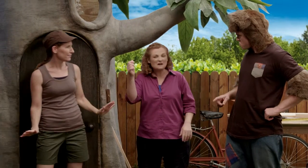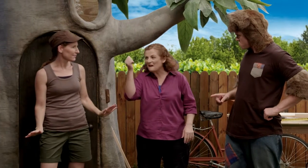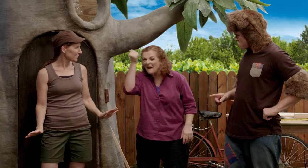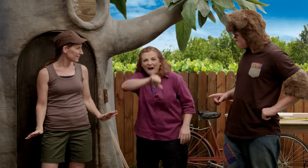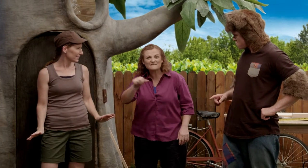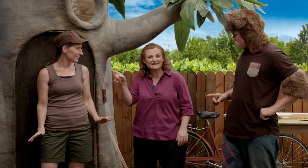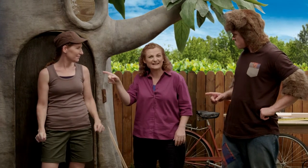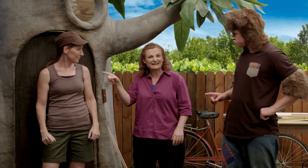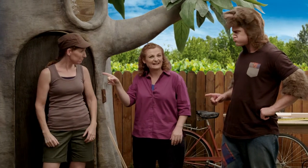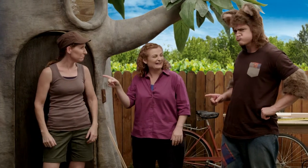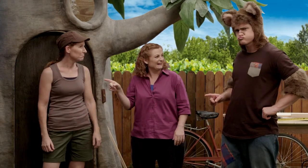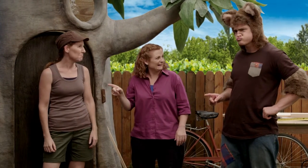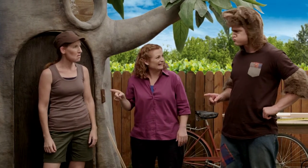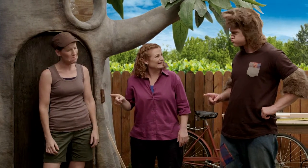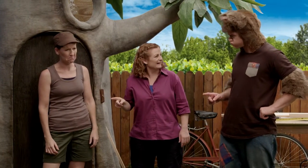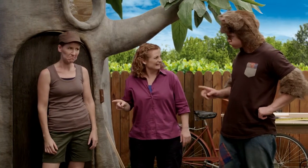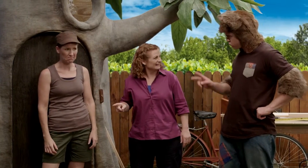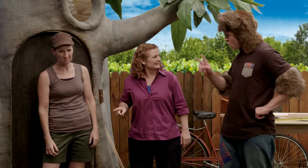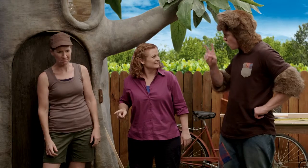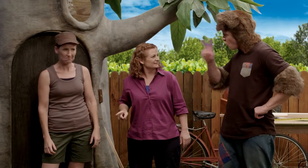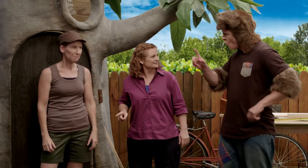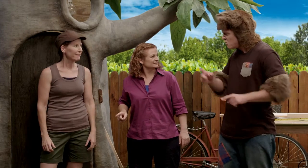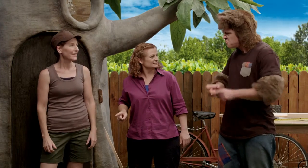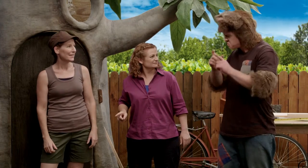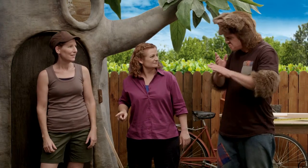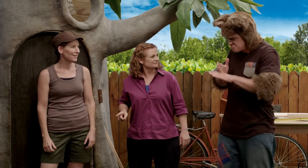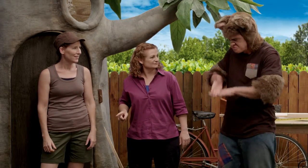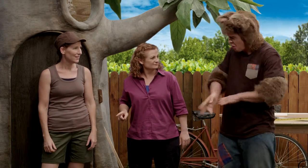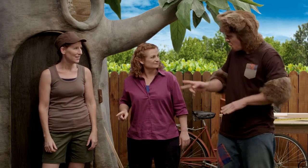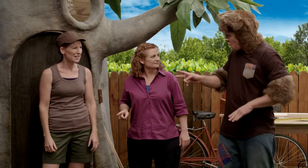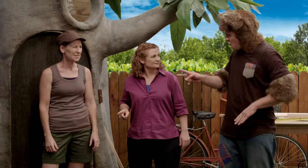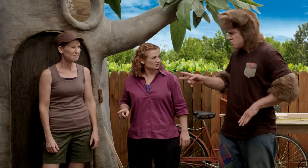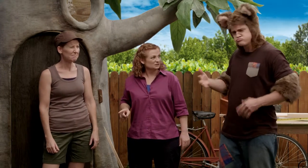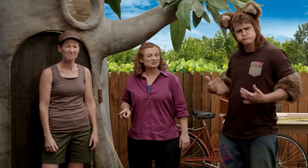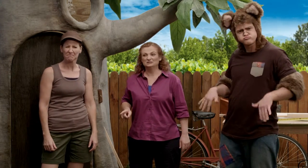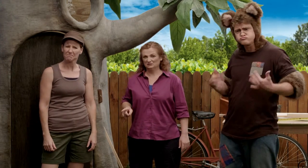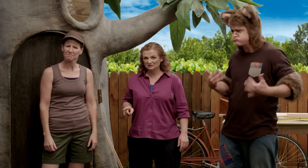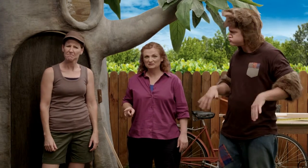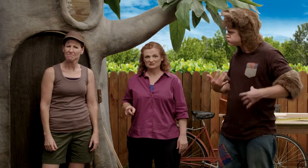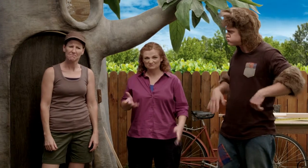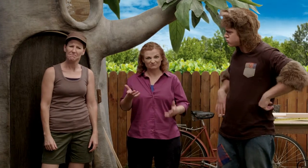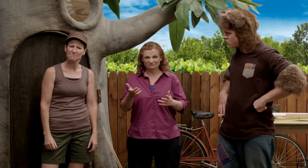Isn't she so clever, Possum? Wow! Looks like hard work though. Whoa.